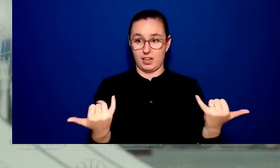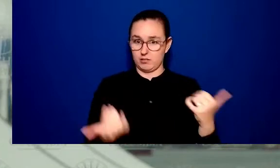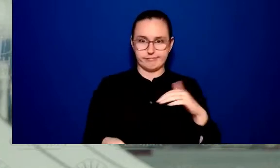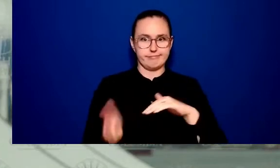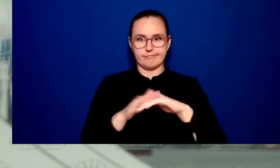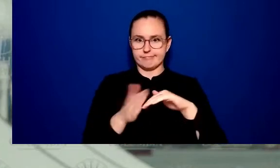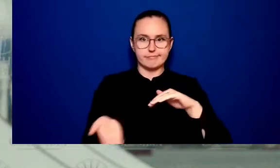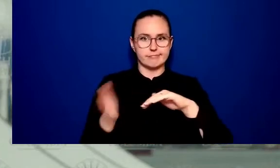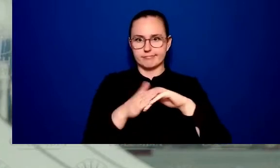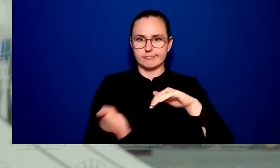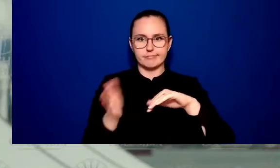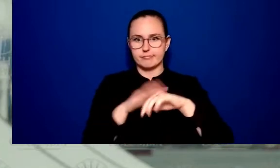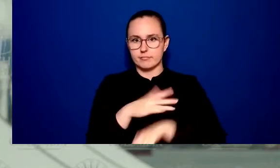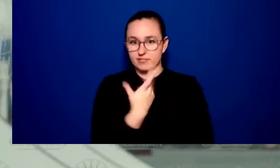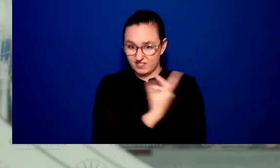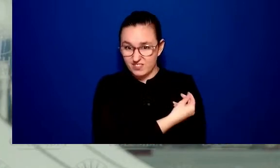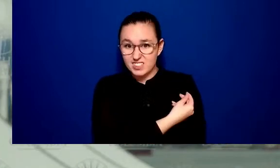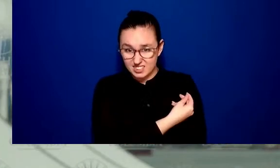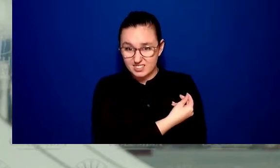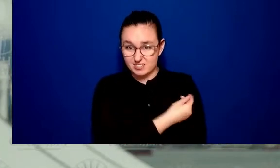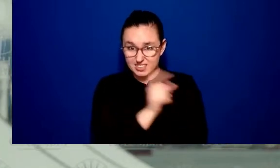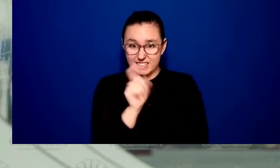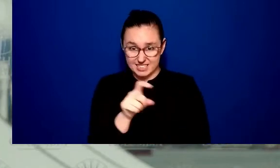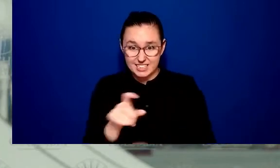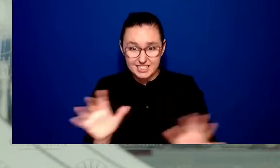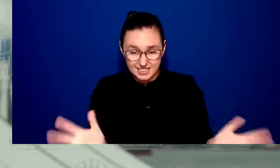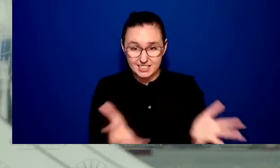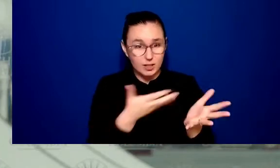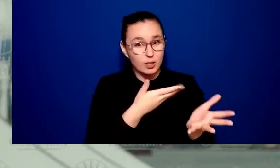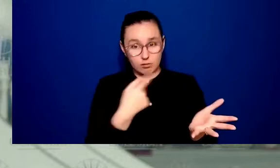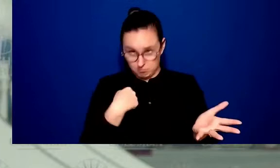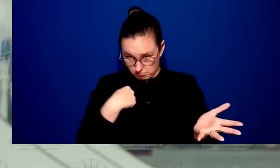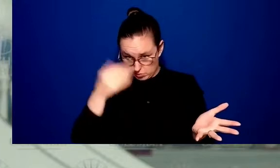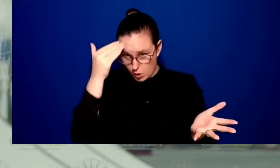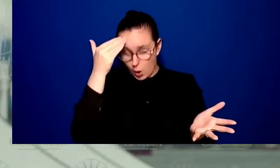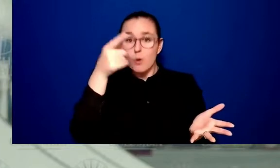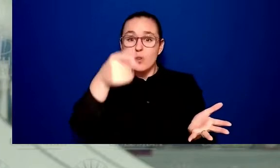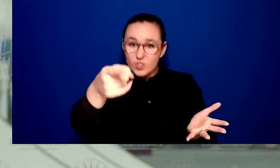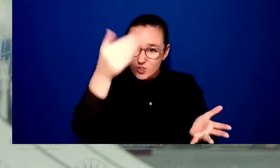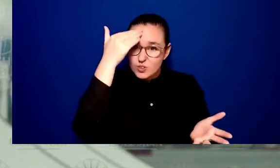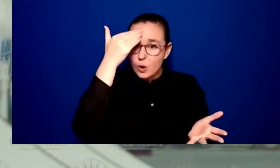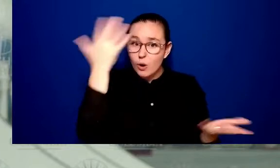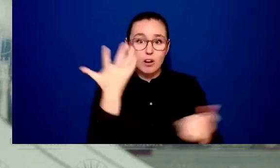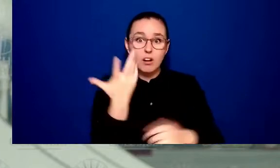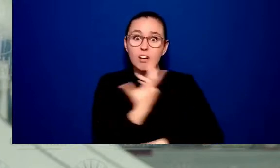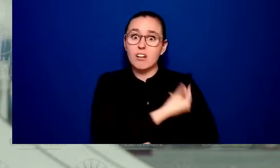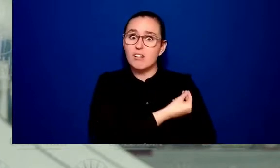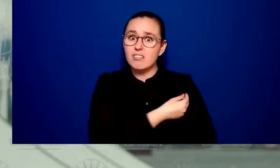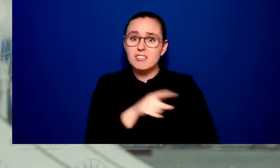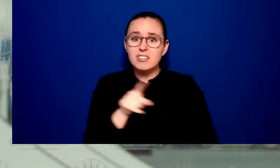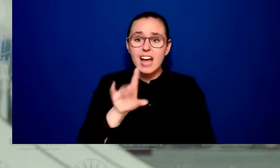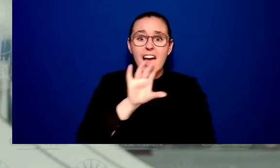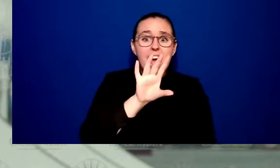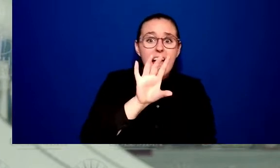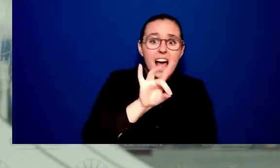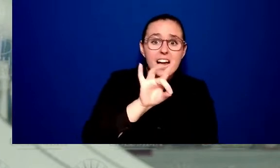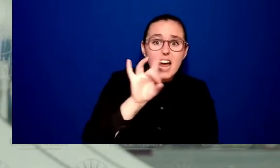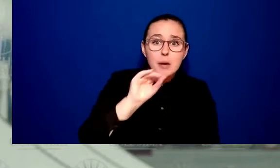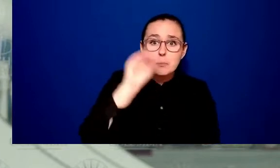the vaccination levels are high across. BC. 88.8% in our